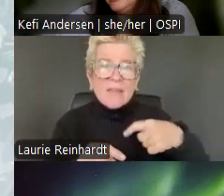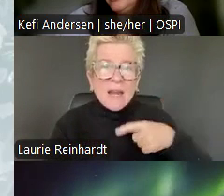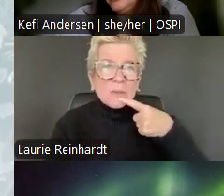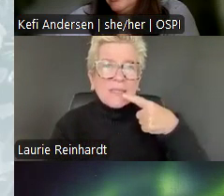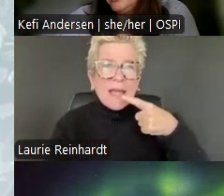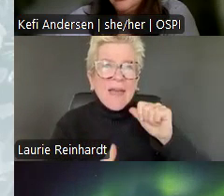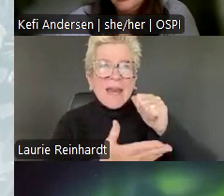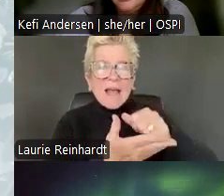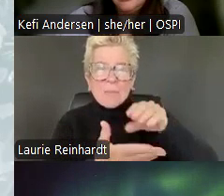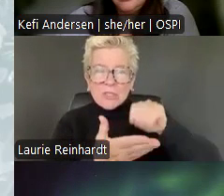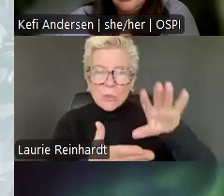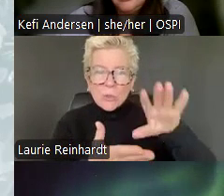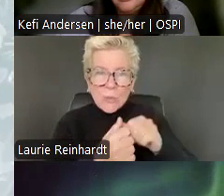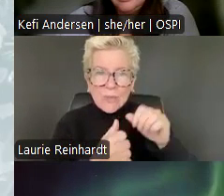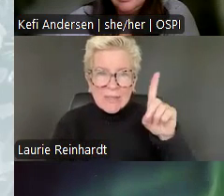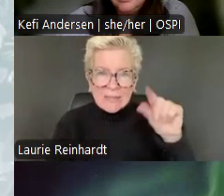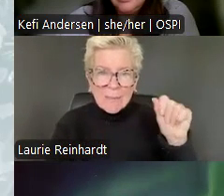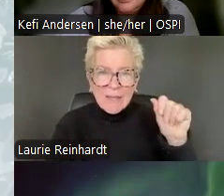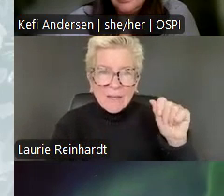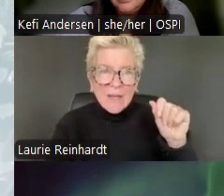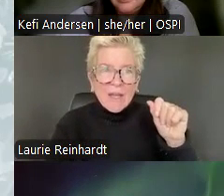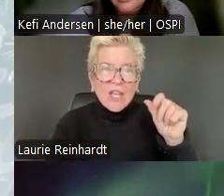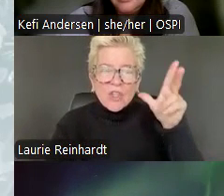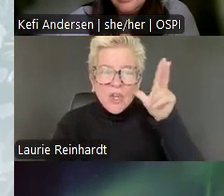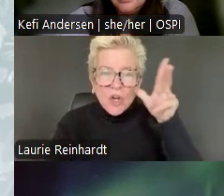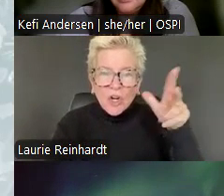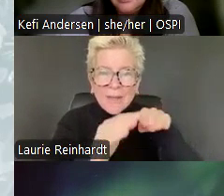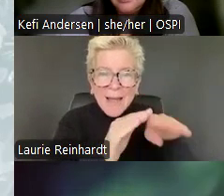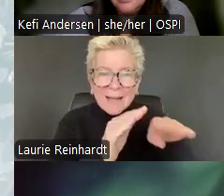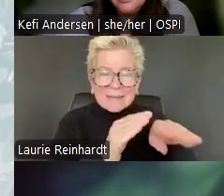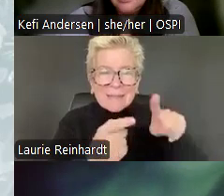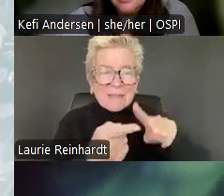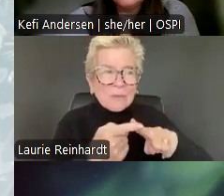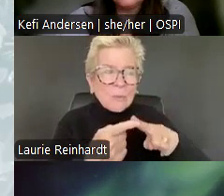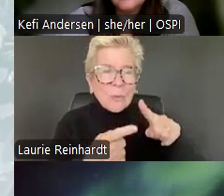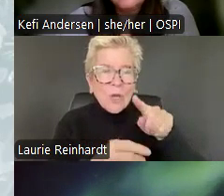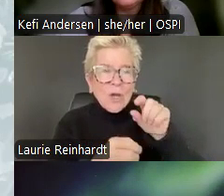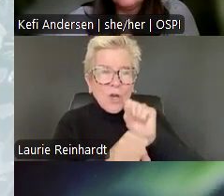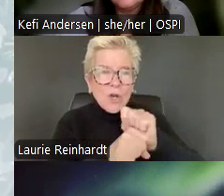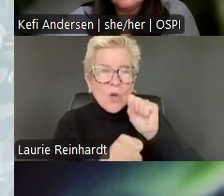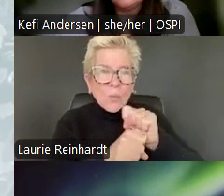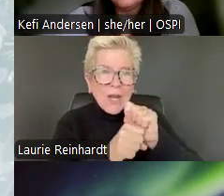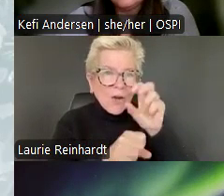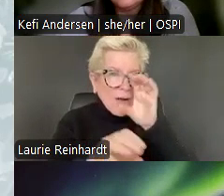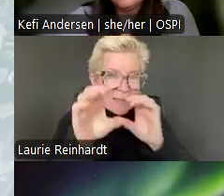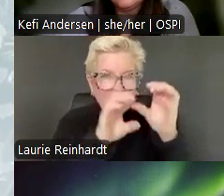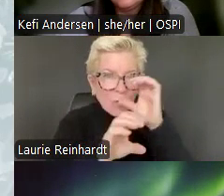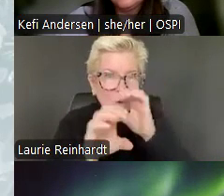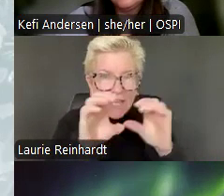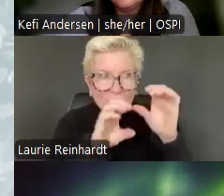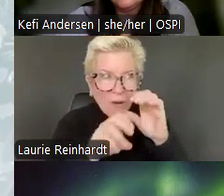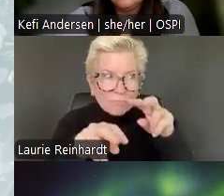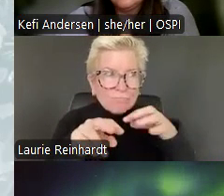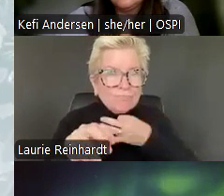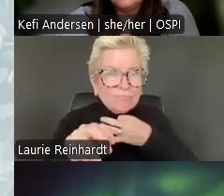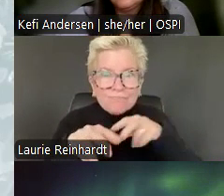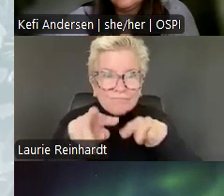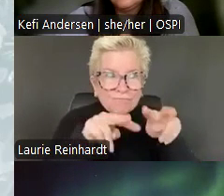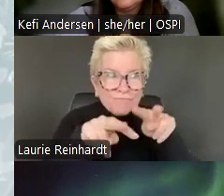have disabilities is Early Access to Career exploration and those sort of uh course uh